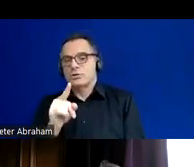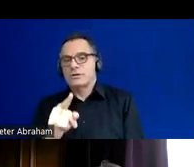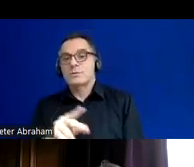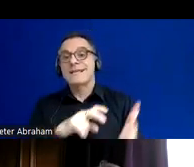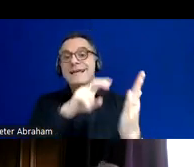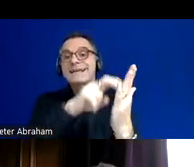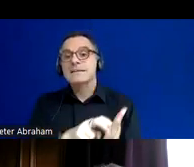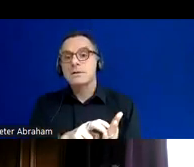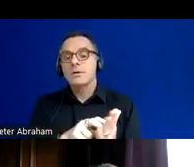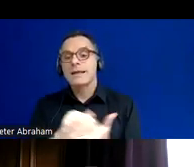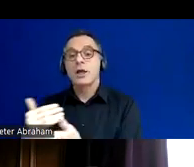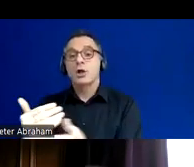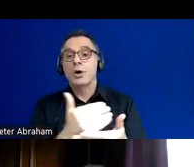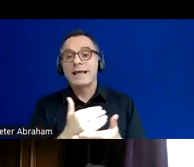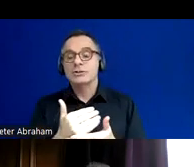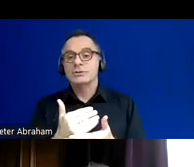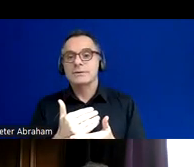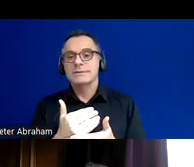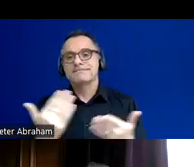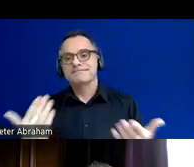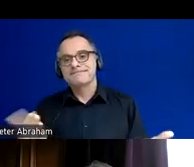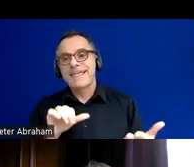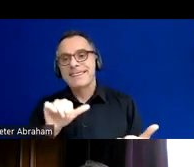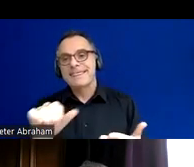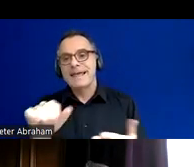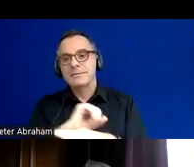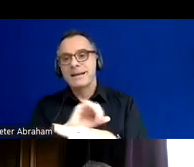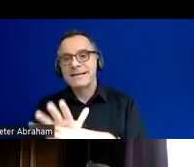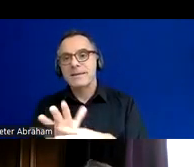the collections - again the pandemic kind of kicked in and it made some of that very